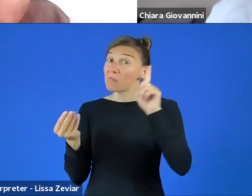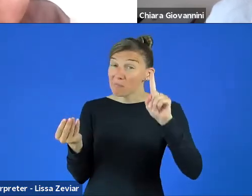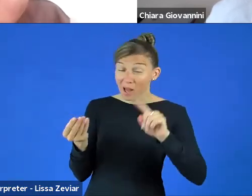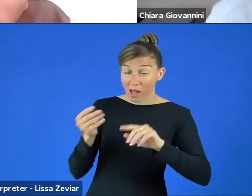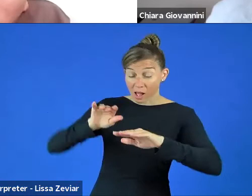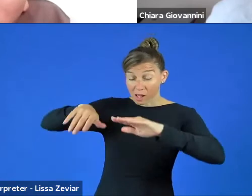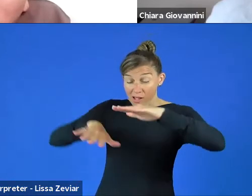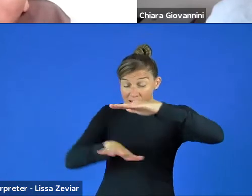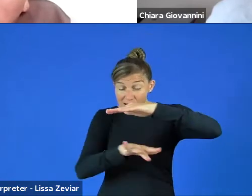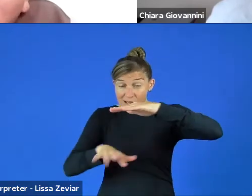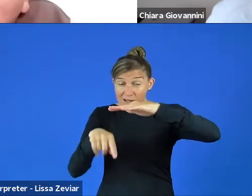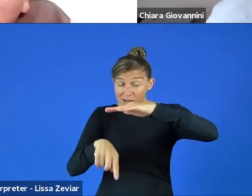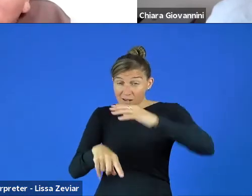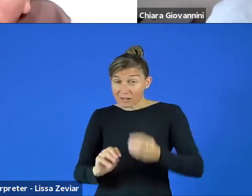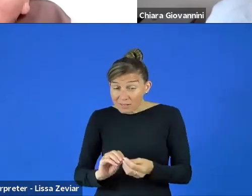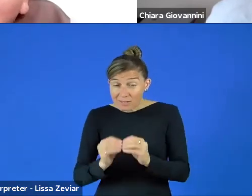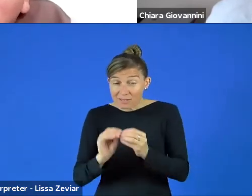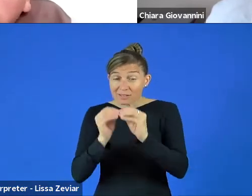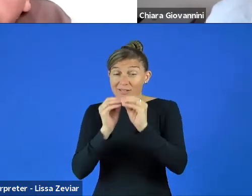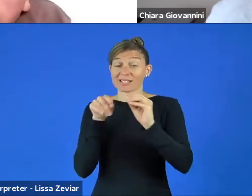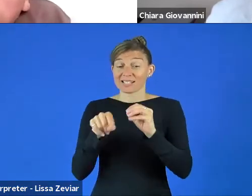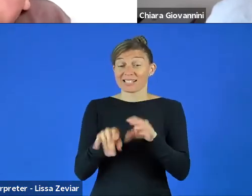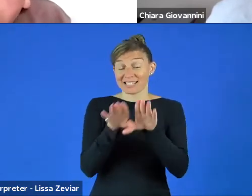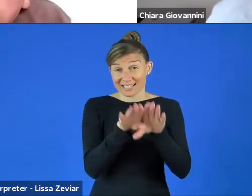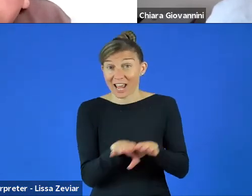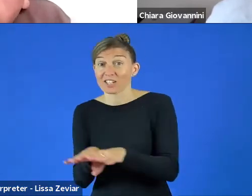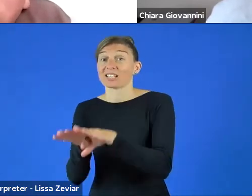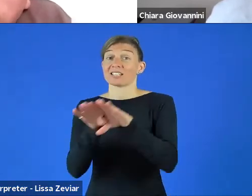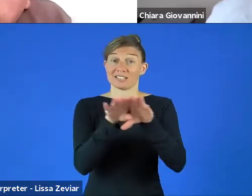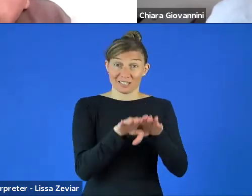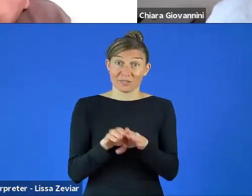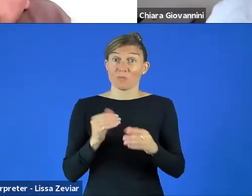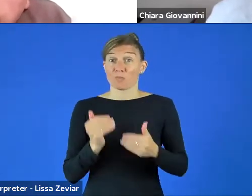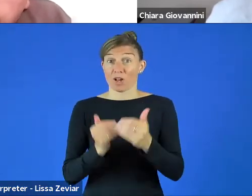Very often the process of standardisation is complicated,